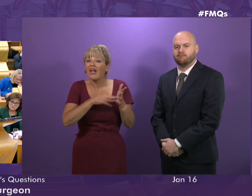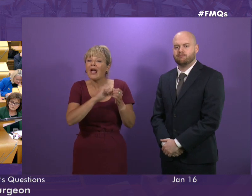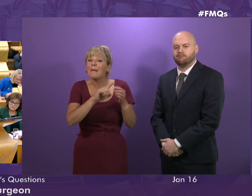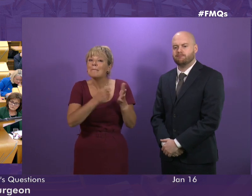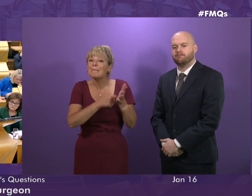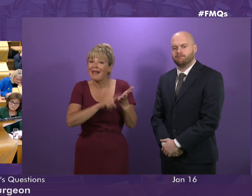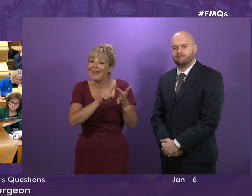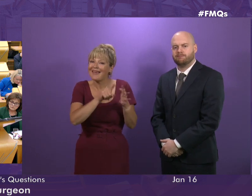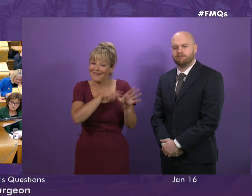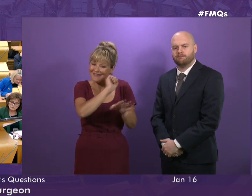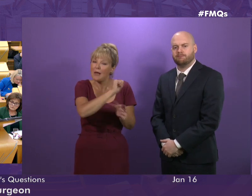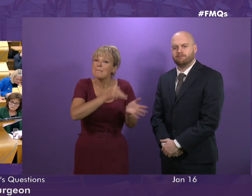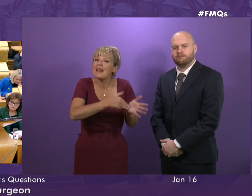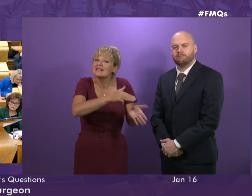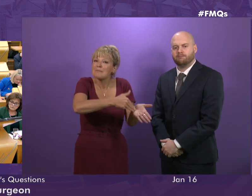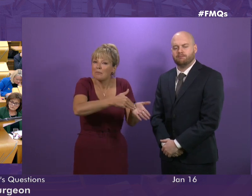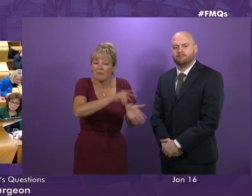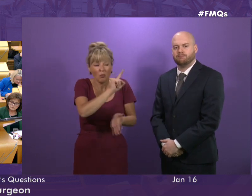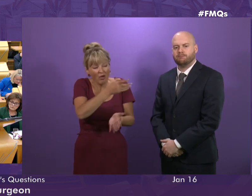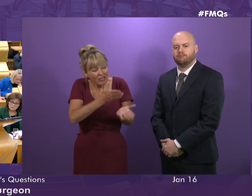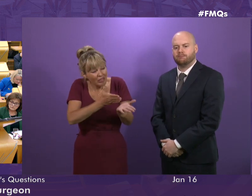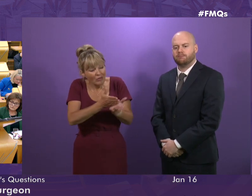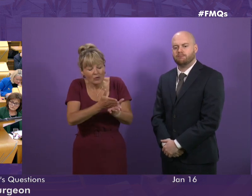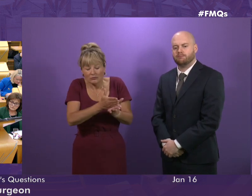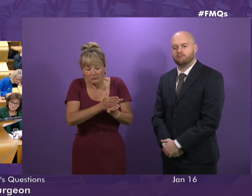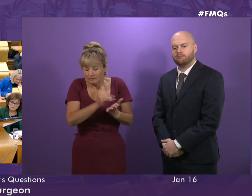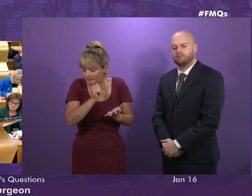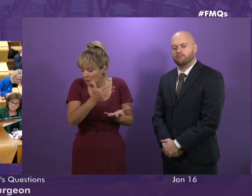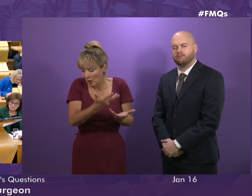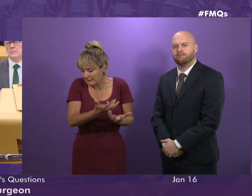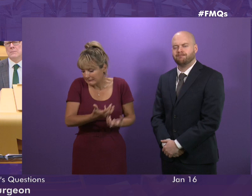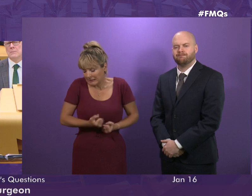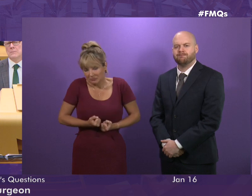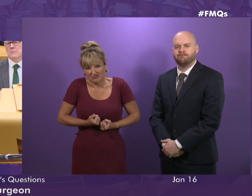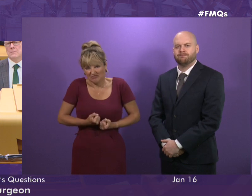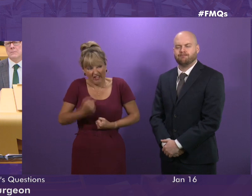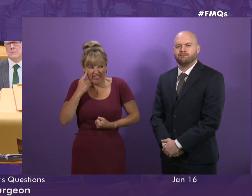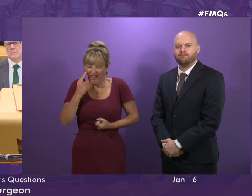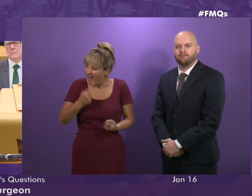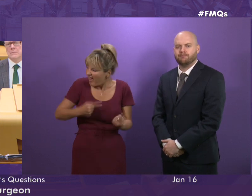gone through is completely unacceptable, and I think that everyone’s heart is with them